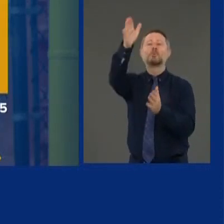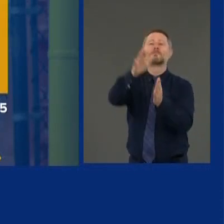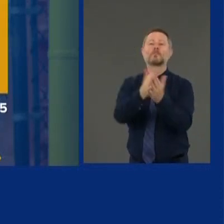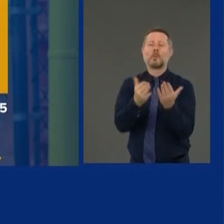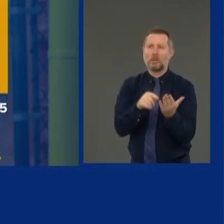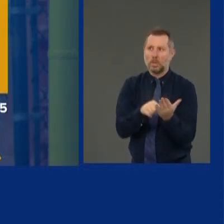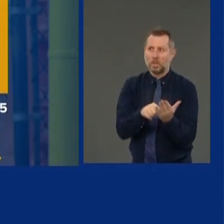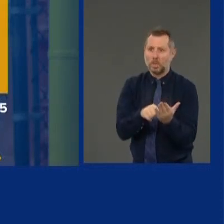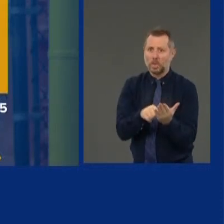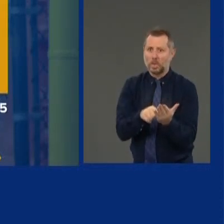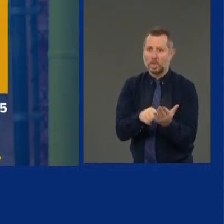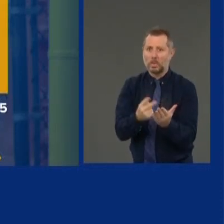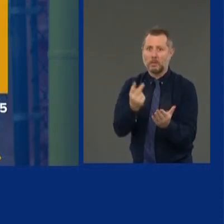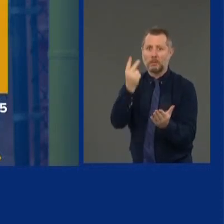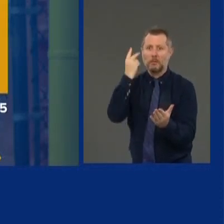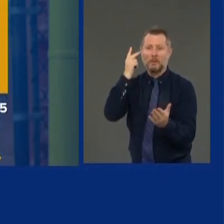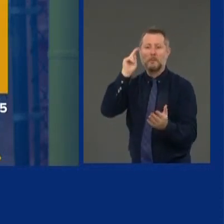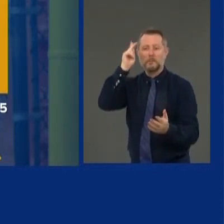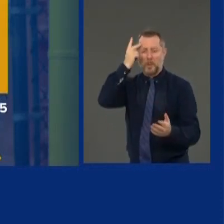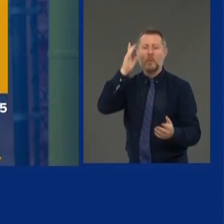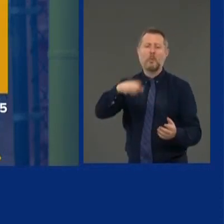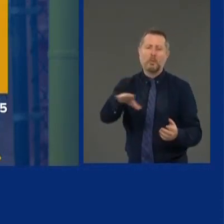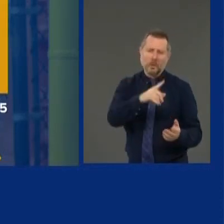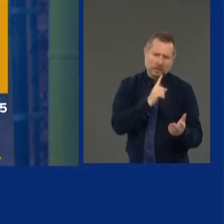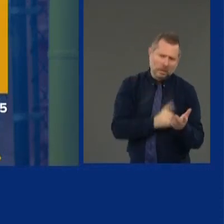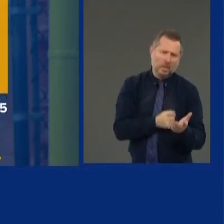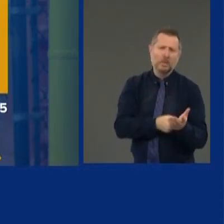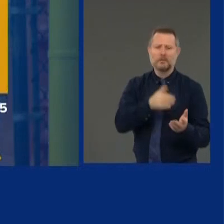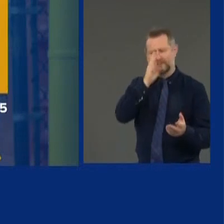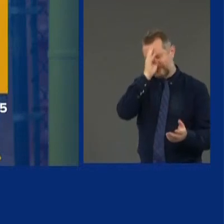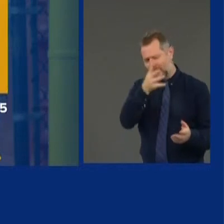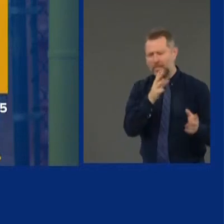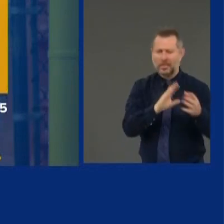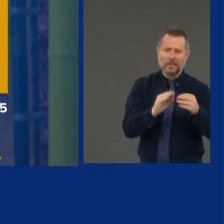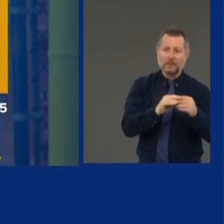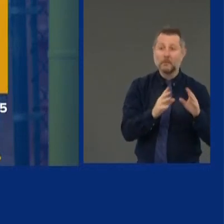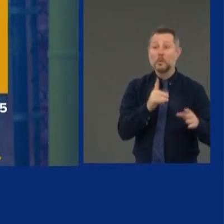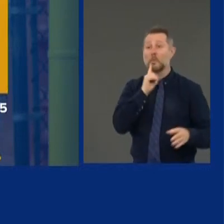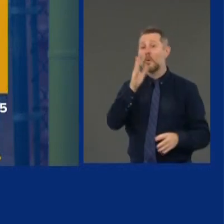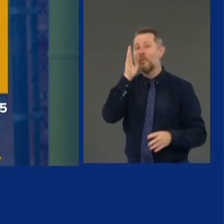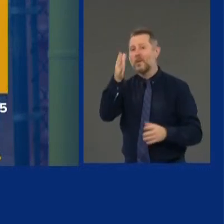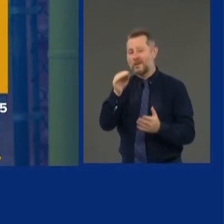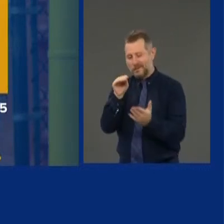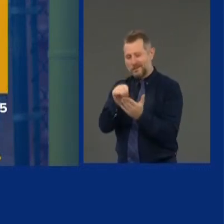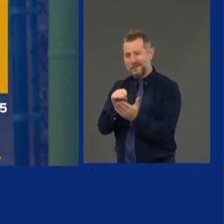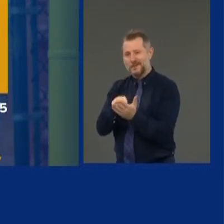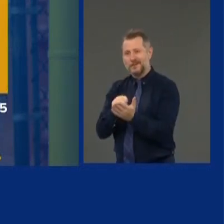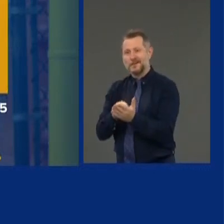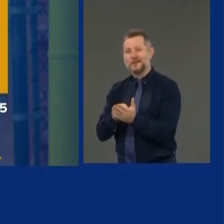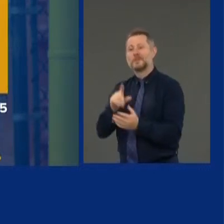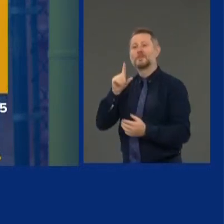THE BOOKS. THEY WILL TALK ABOUT THE ABSURD POLITICS.